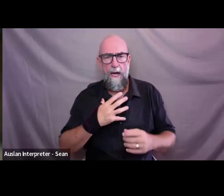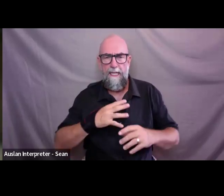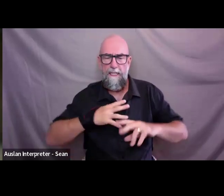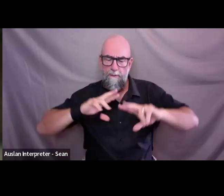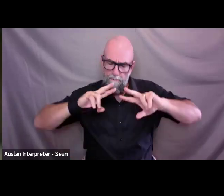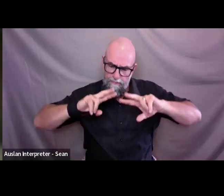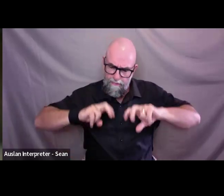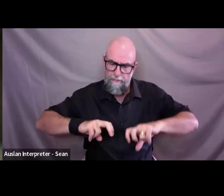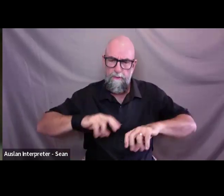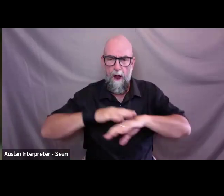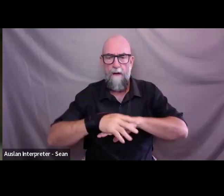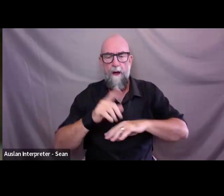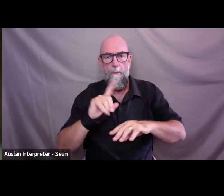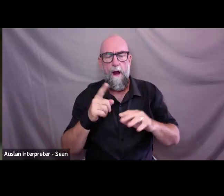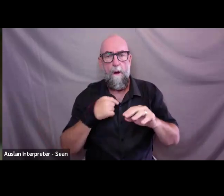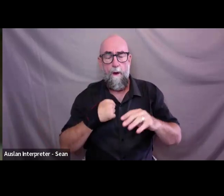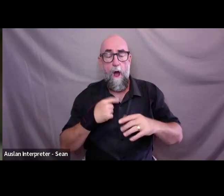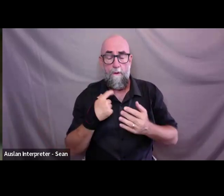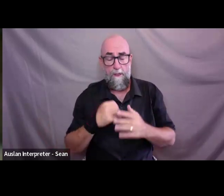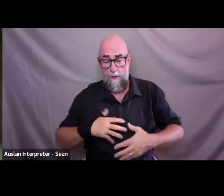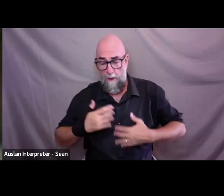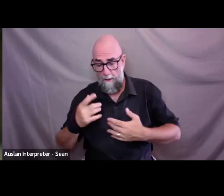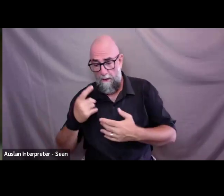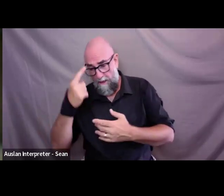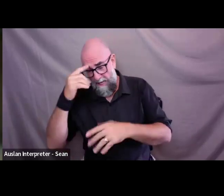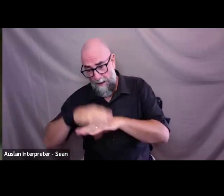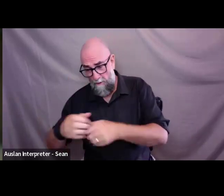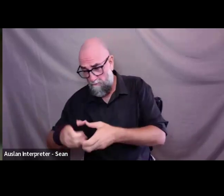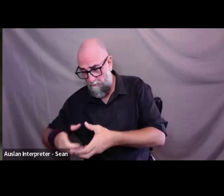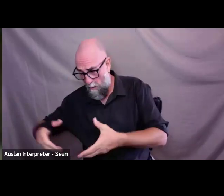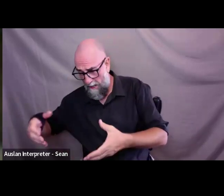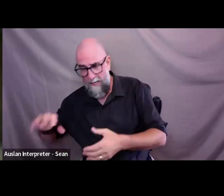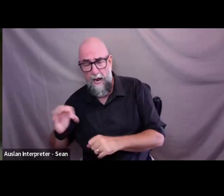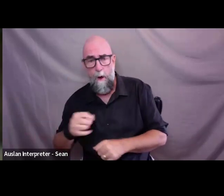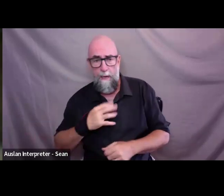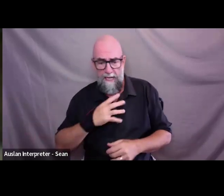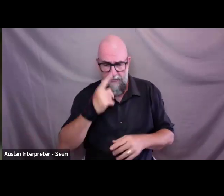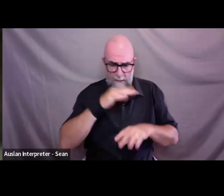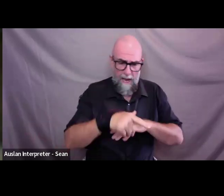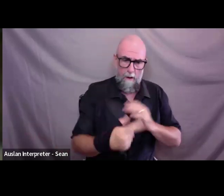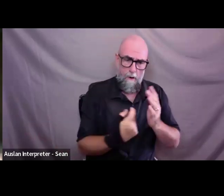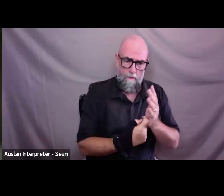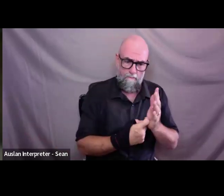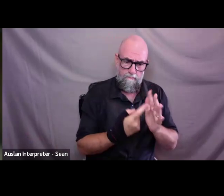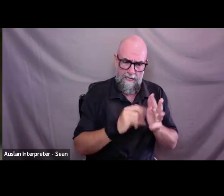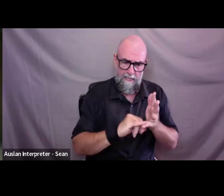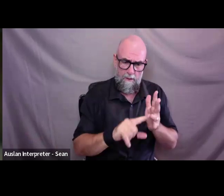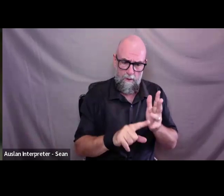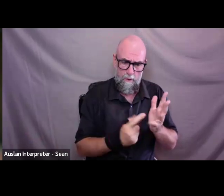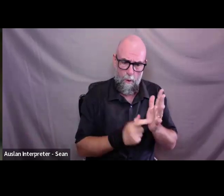and this is largely about resources but of course people are resources as well. I have a very strong background in social